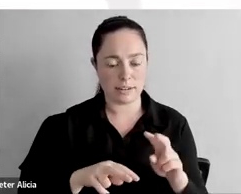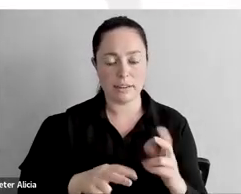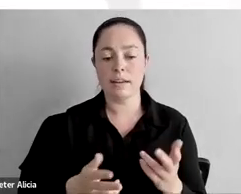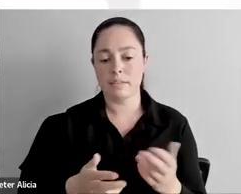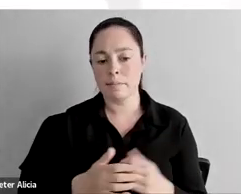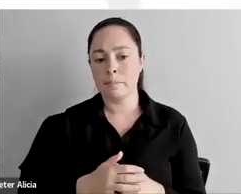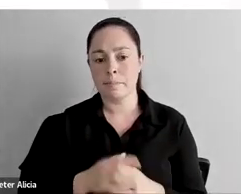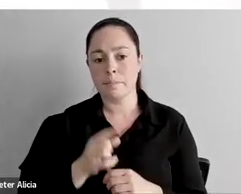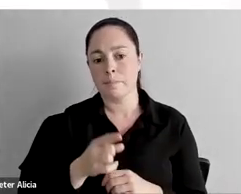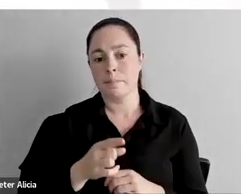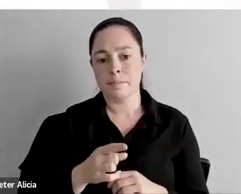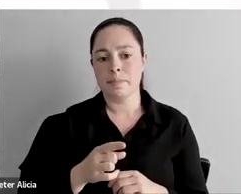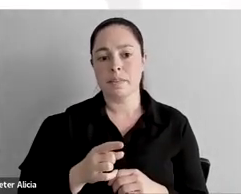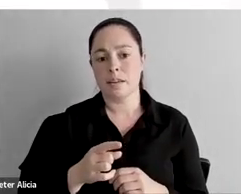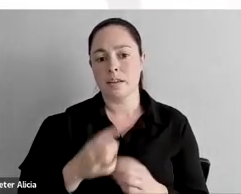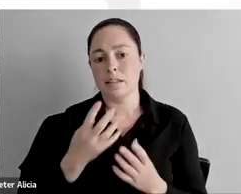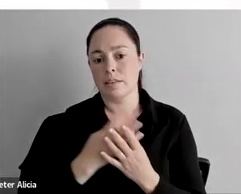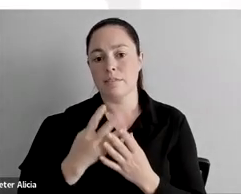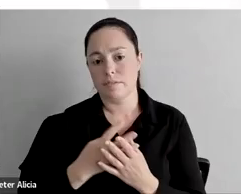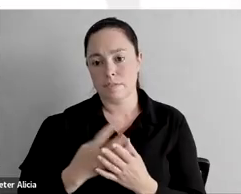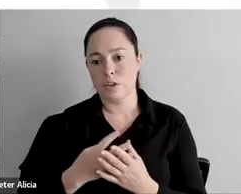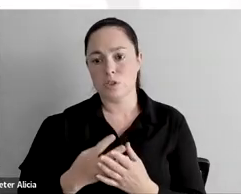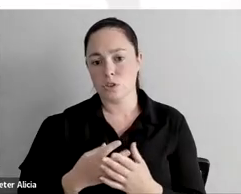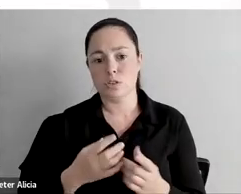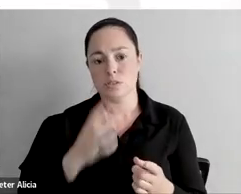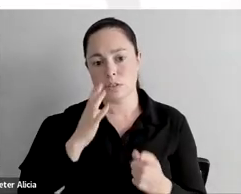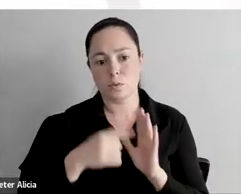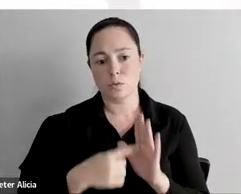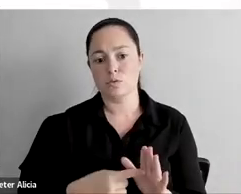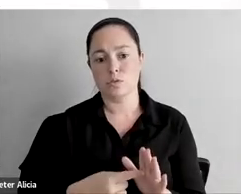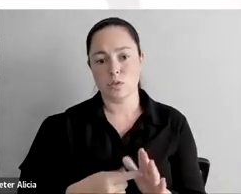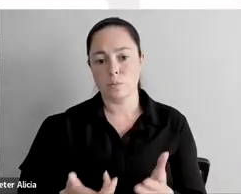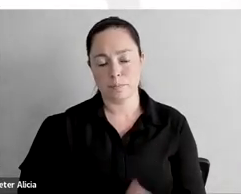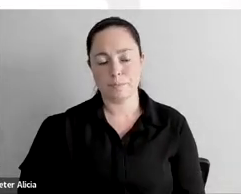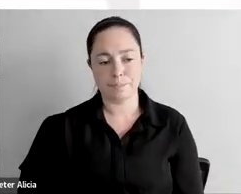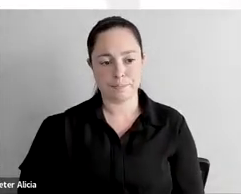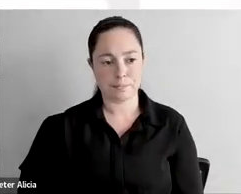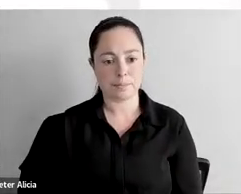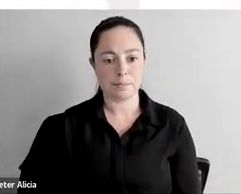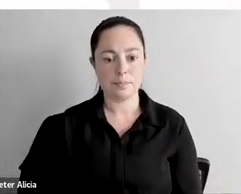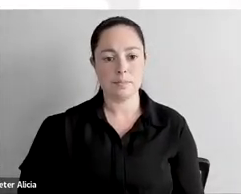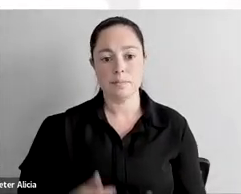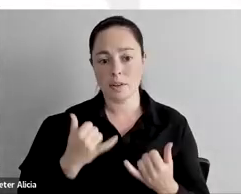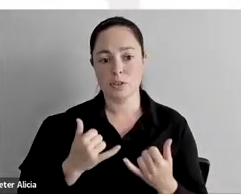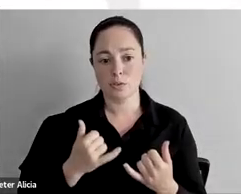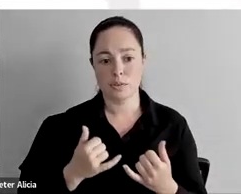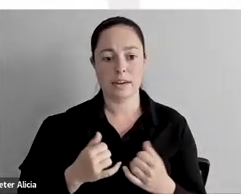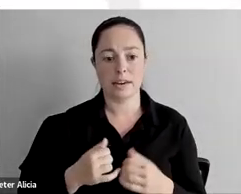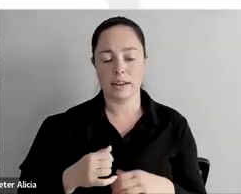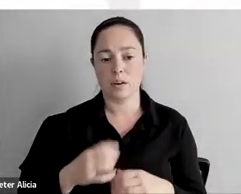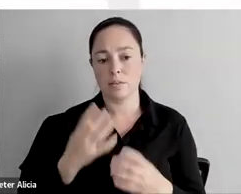applied filters will give you the lay of the land. So we're looking at California, we're looking at